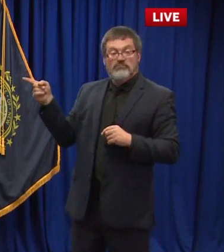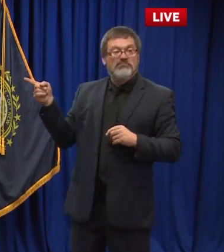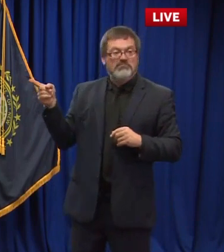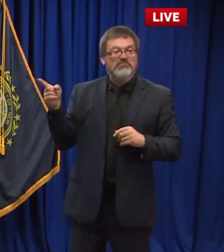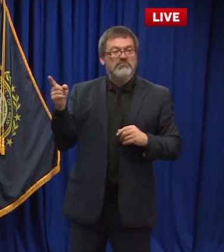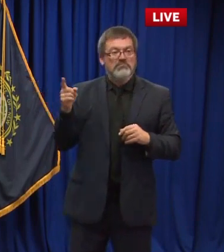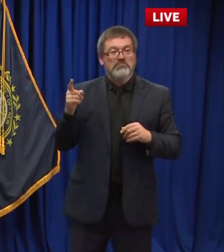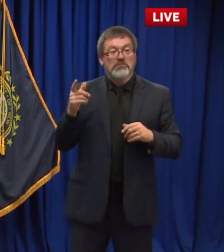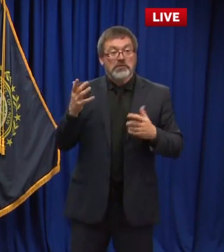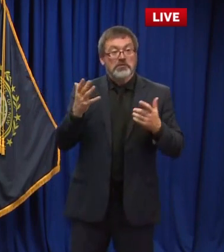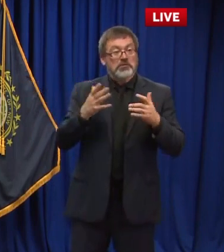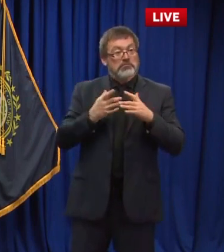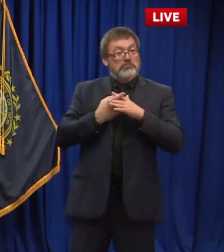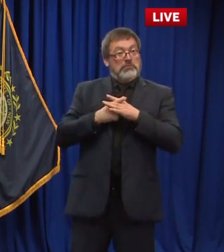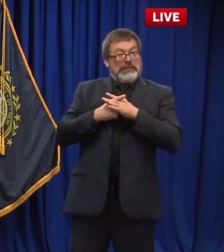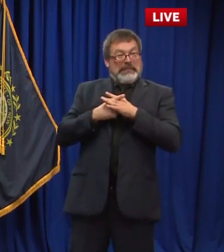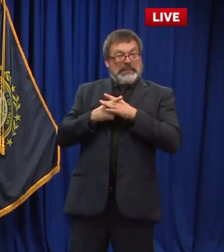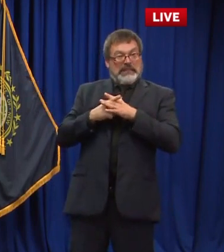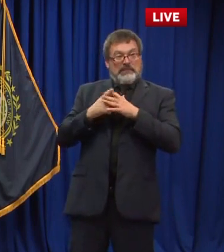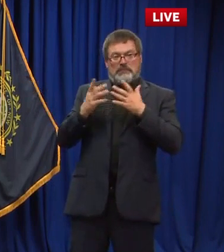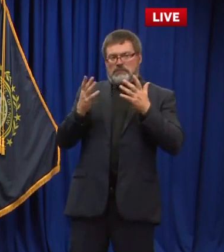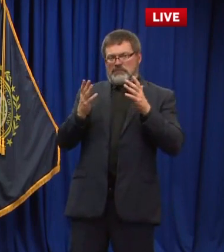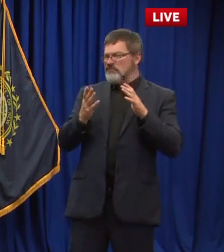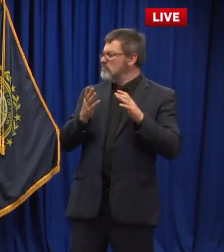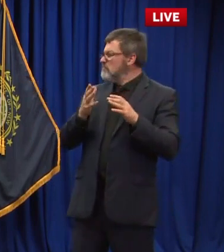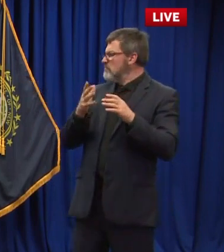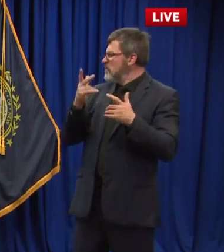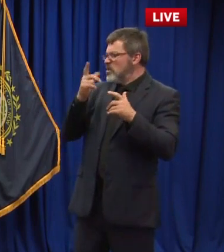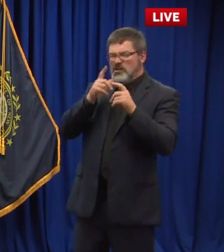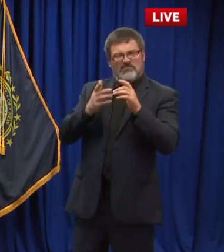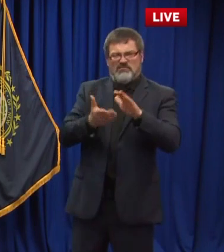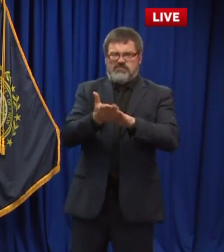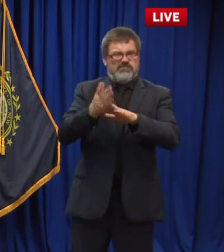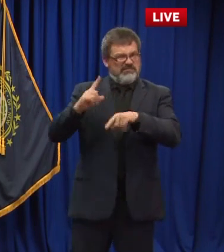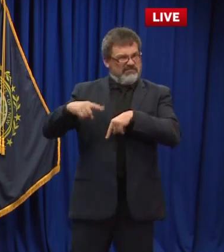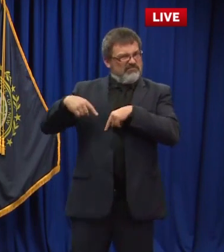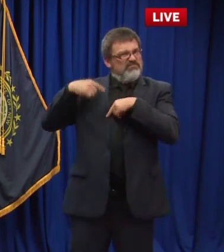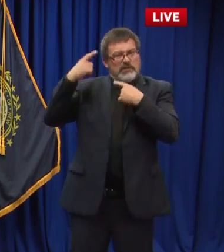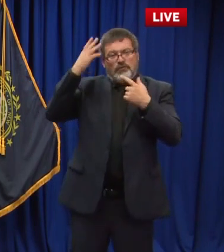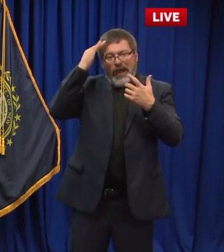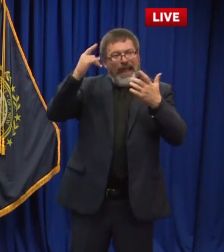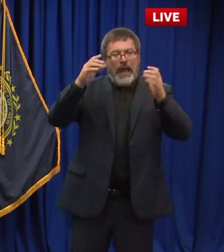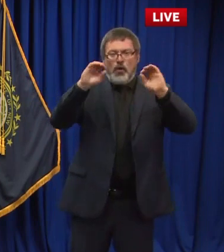THEY DID NOT TAKE AS MUCH OF A HIT -- GROCERY STORES.